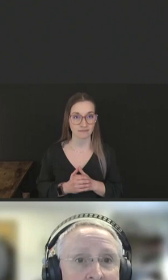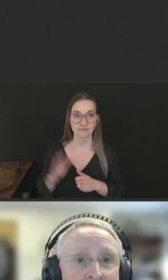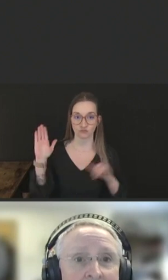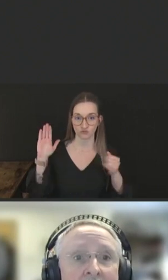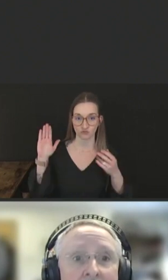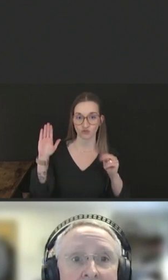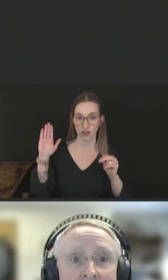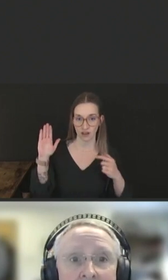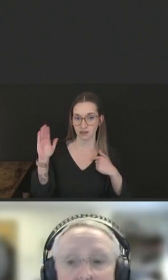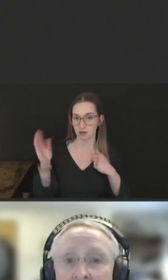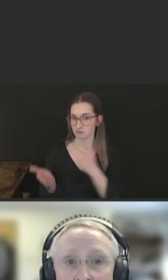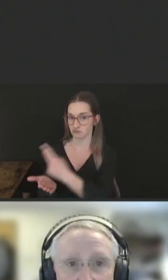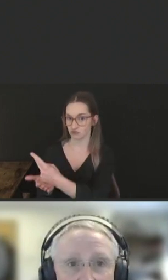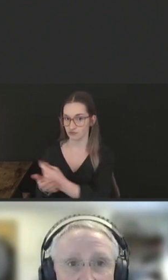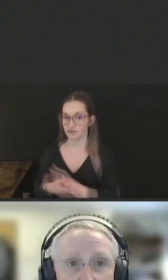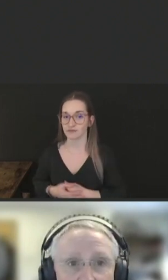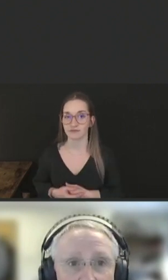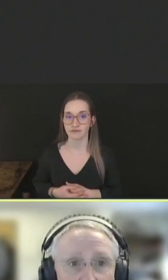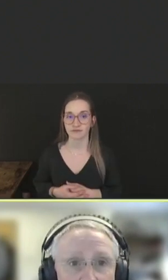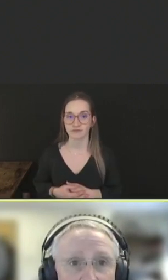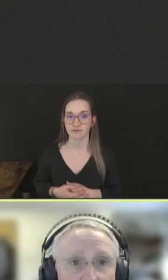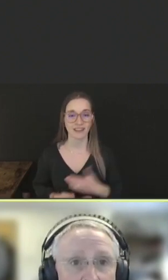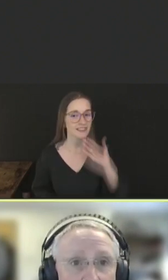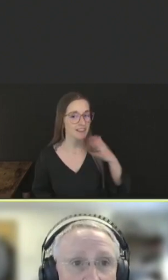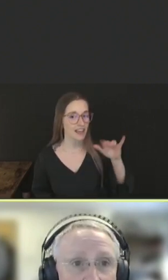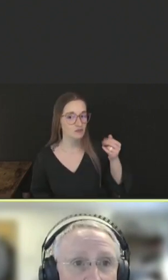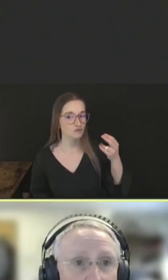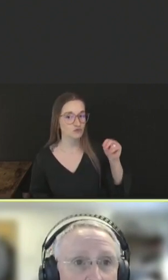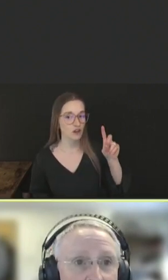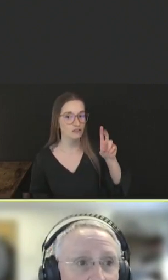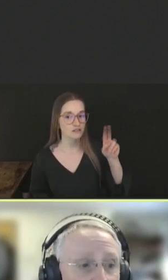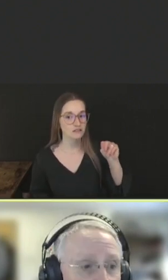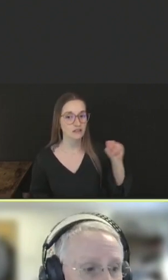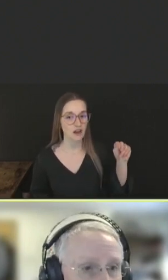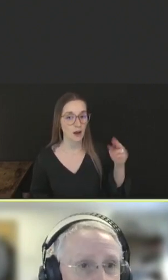Robert Hopkins: Thank you, John Dunn. Motion to approve. Can I get a second?